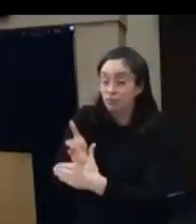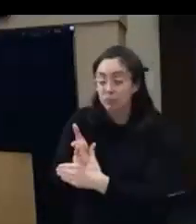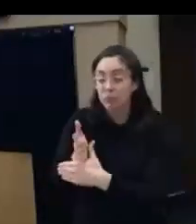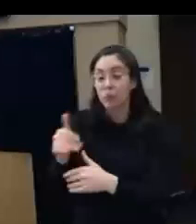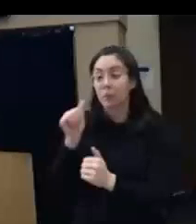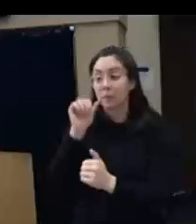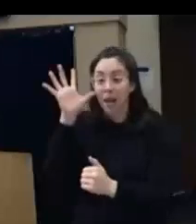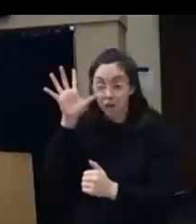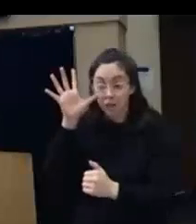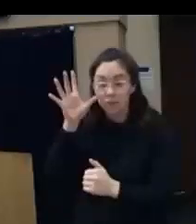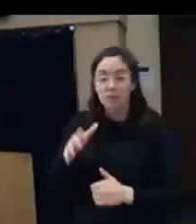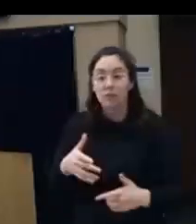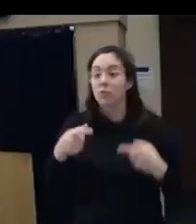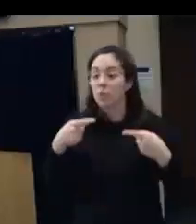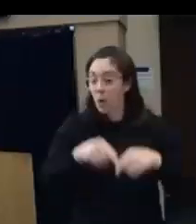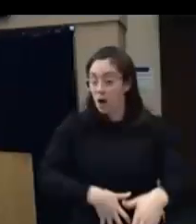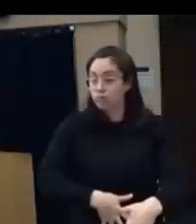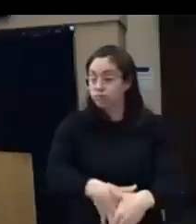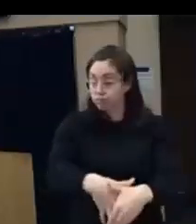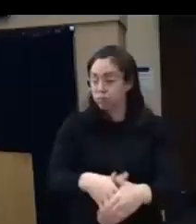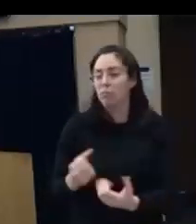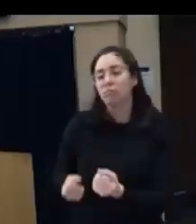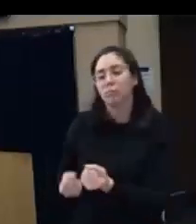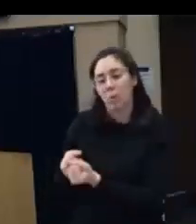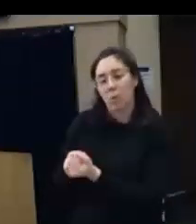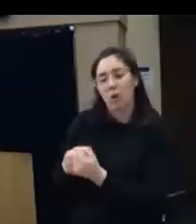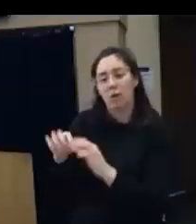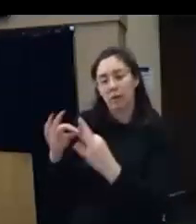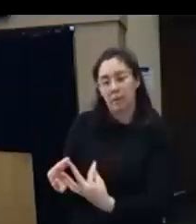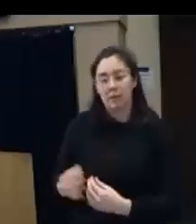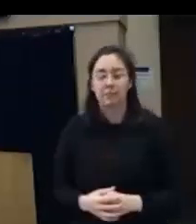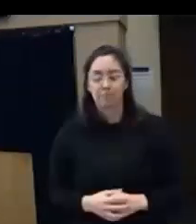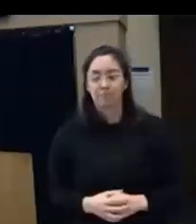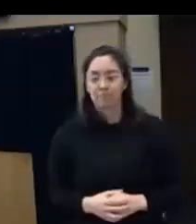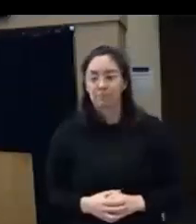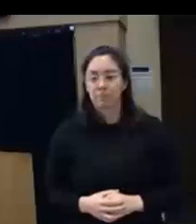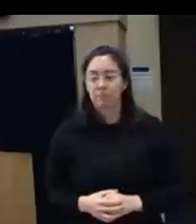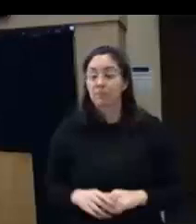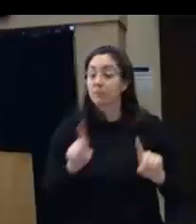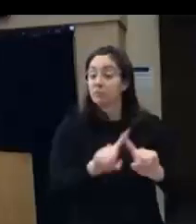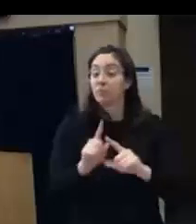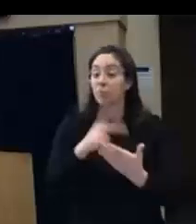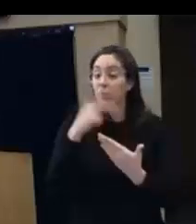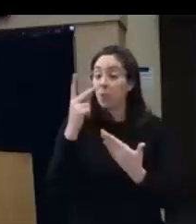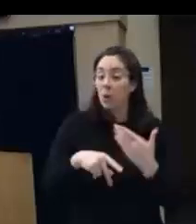parents in the fetal uh setting to offer support um different programs do things differently so